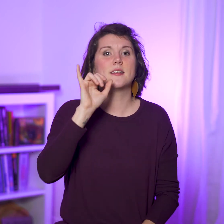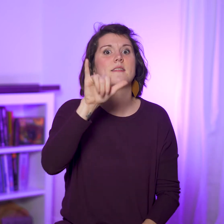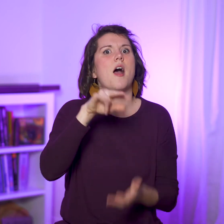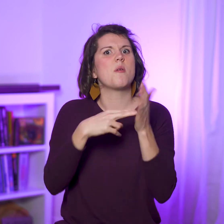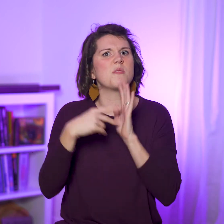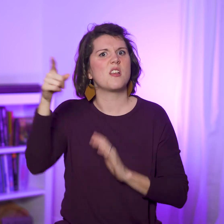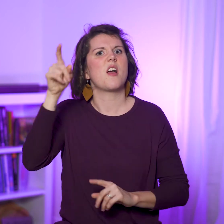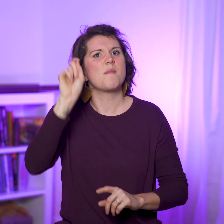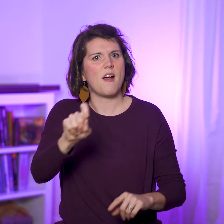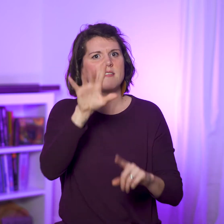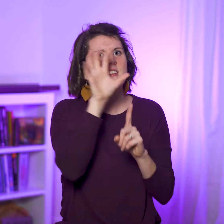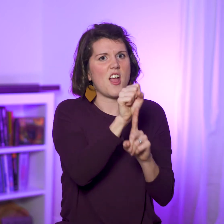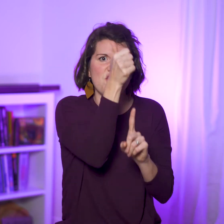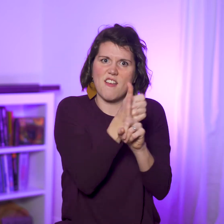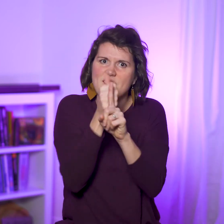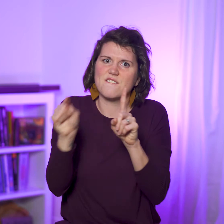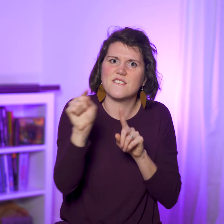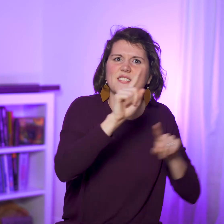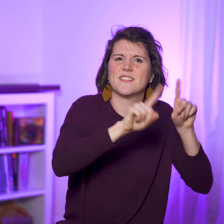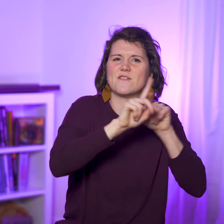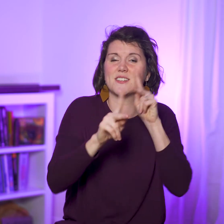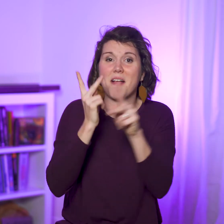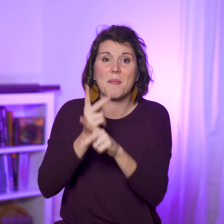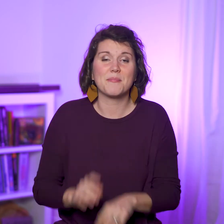indicating they catch one of each type.